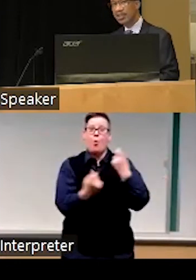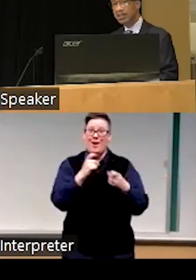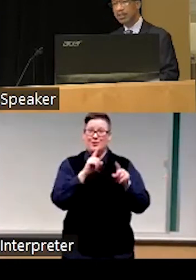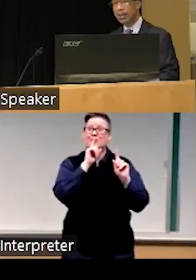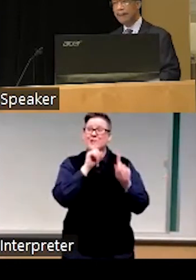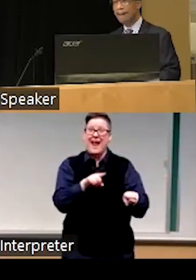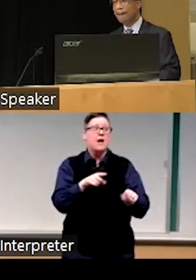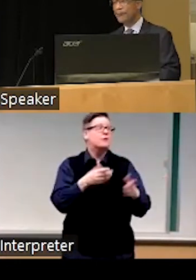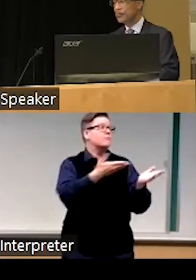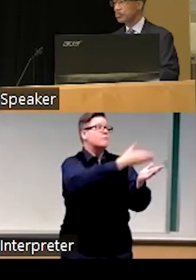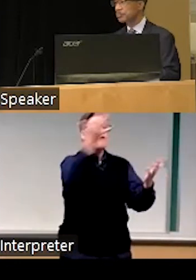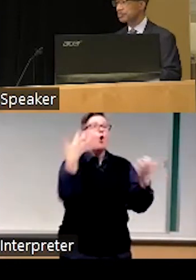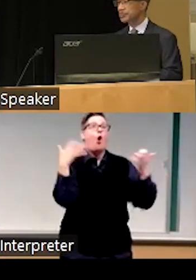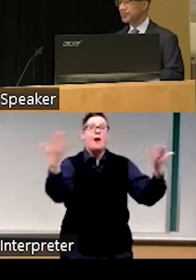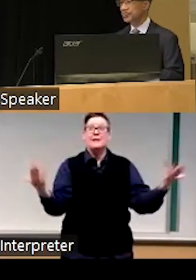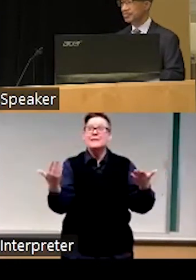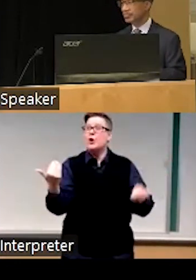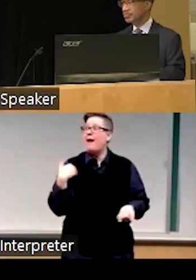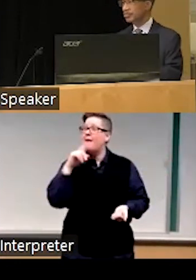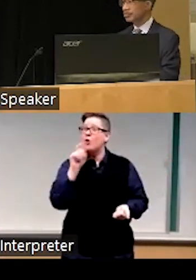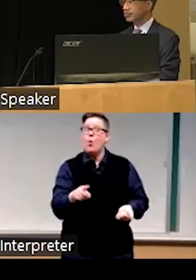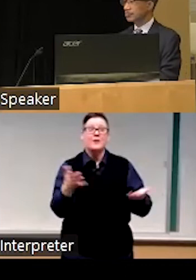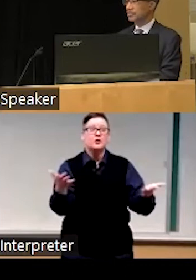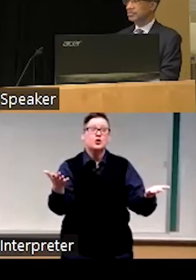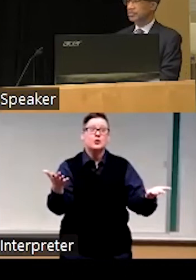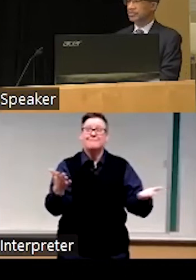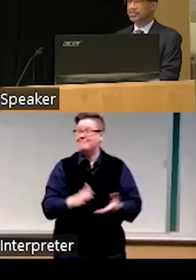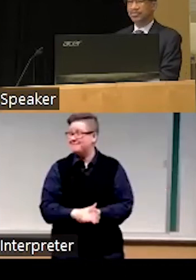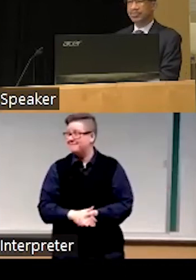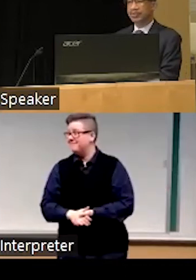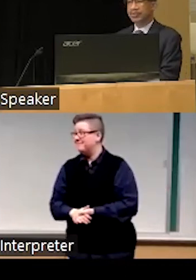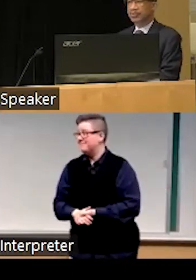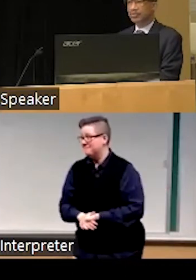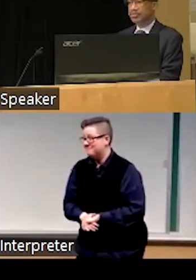um anyone from the audience or um vote on the zoom who has questions